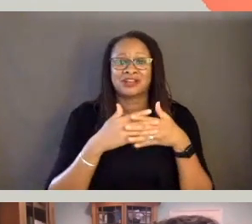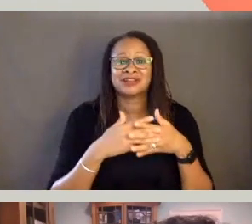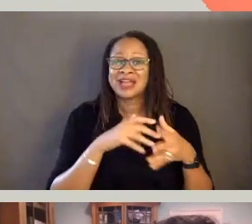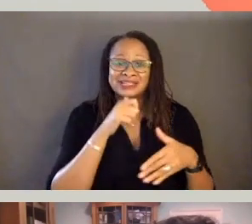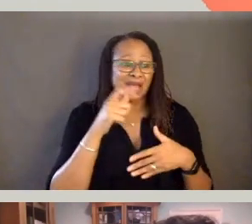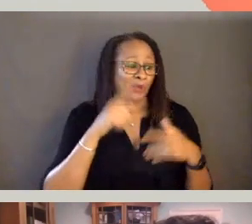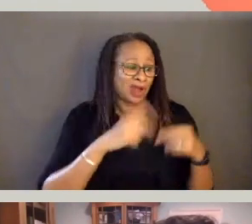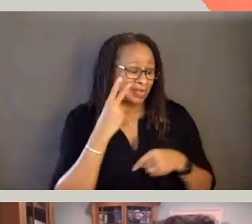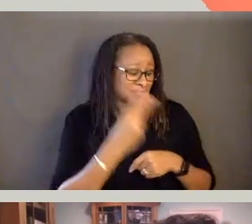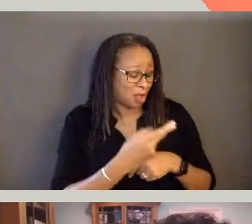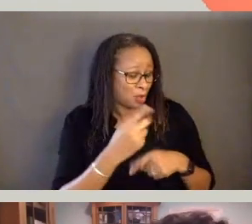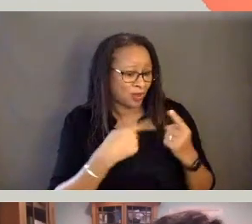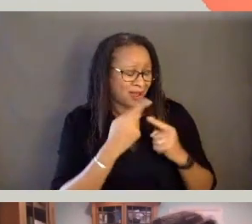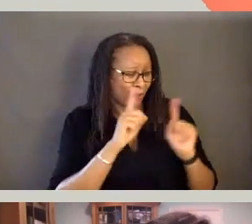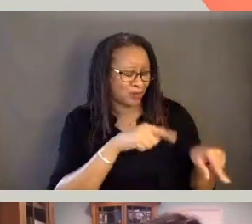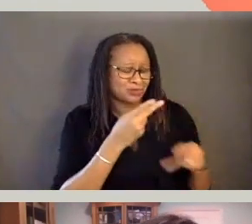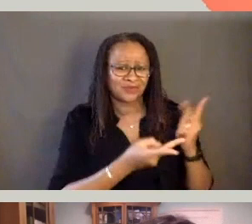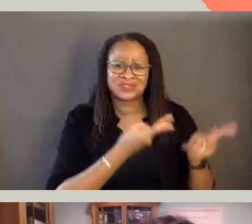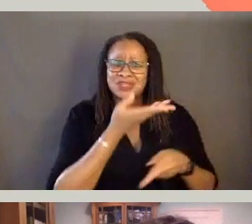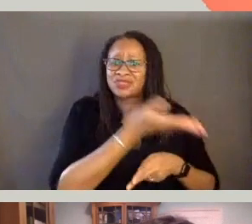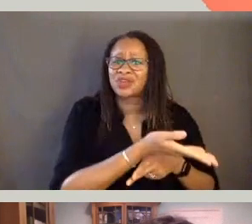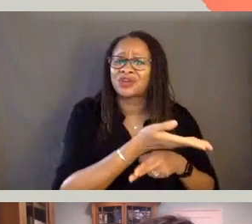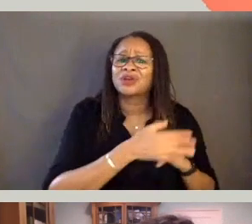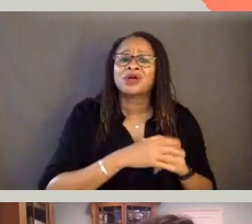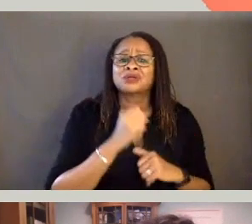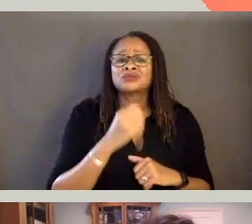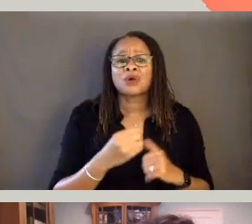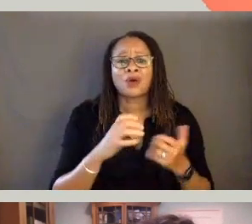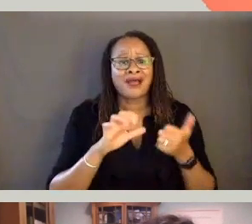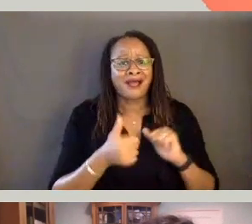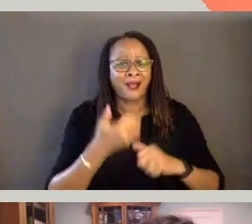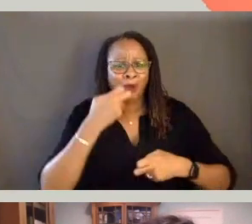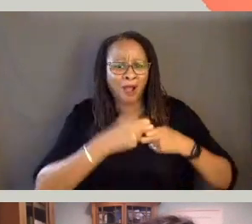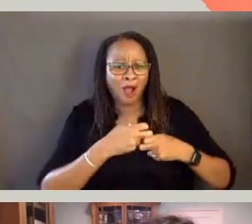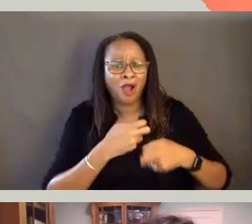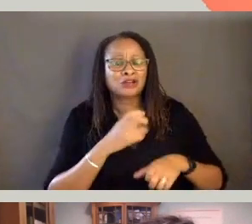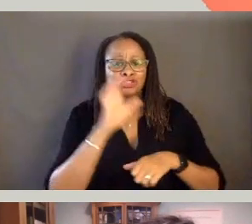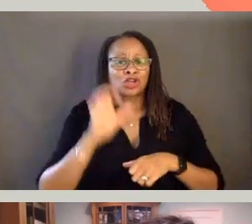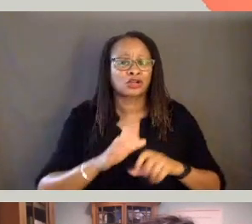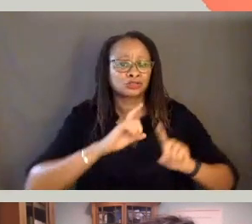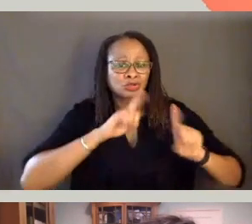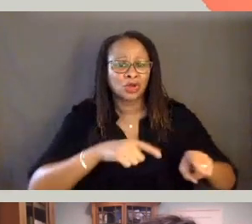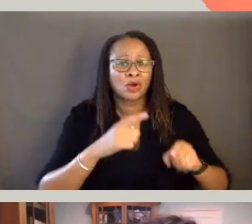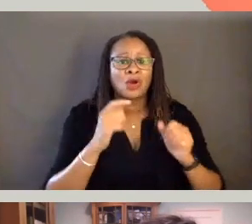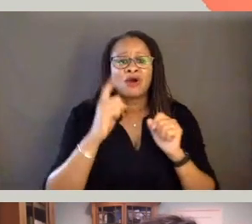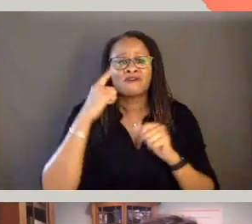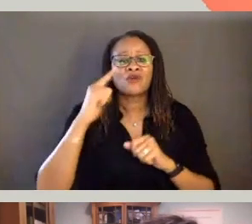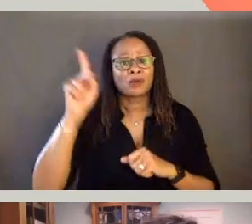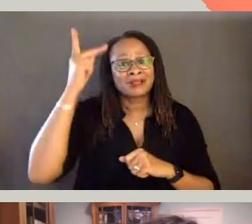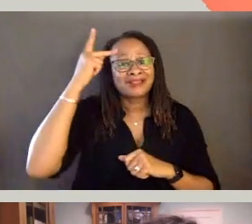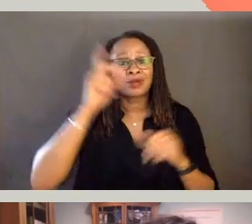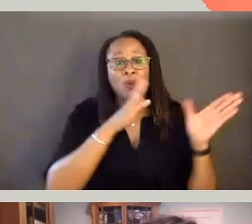in terms of just how hard Chicago in terms of political organizing